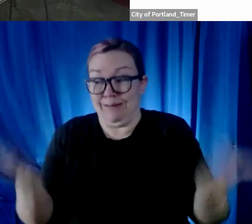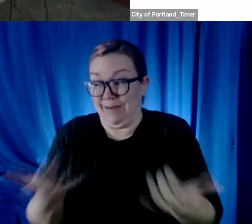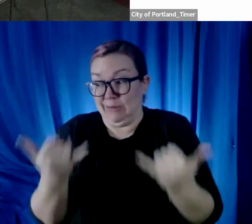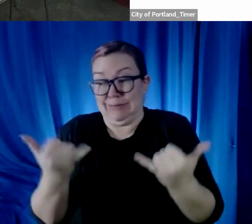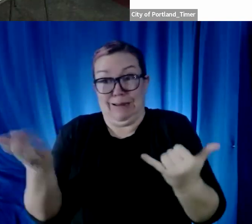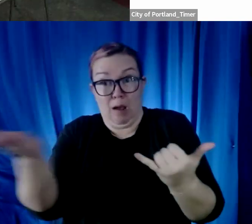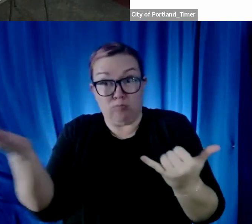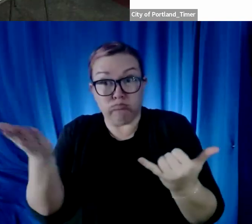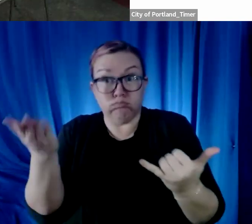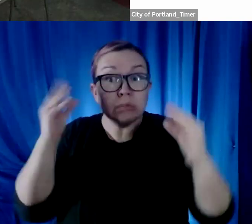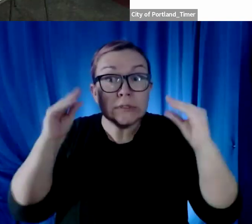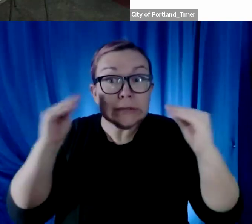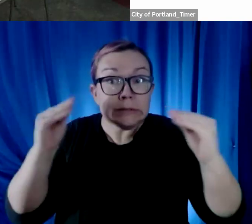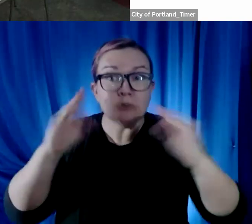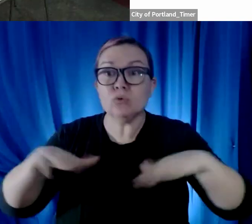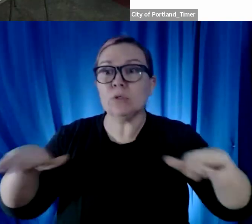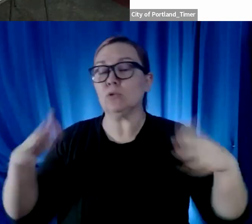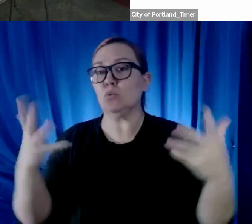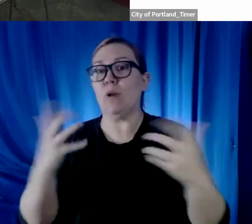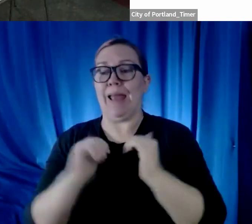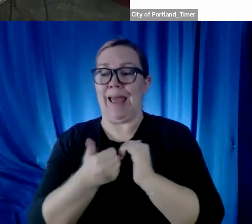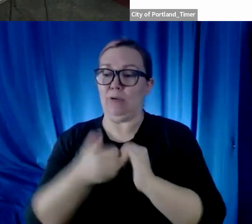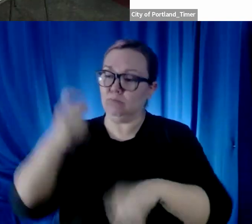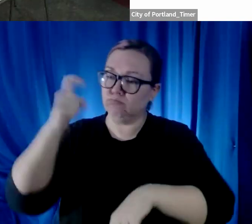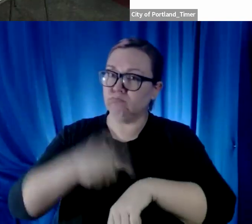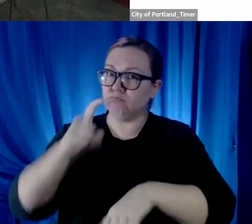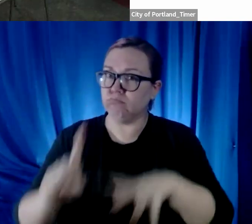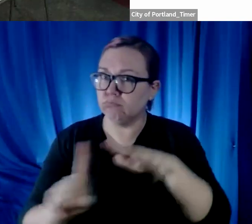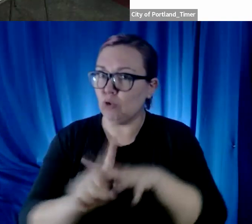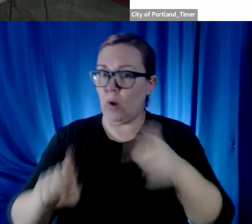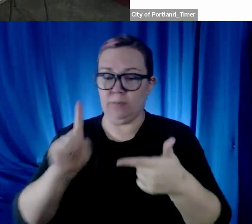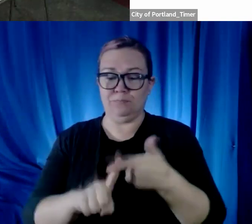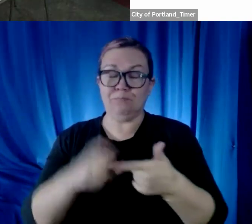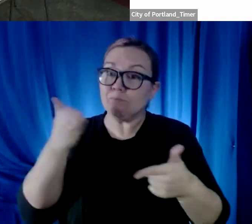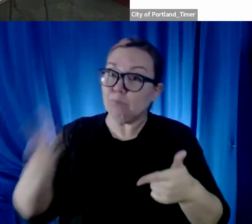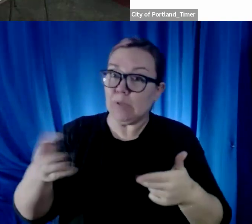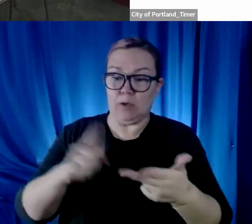And they teach these kids how to be on time, to show up, to have your shirt tucked in.